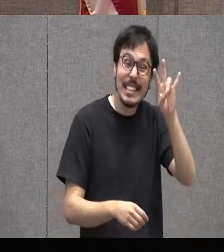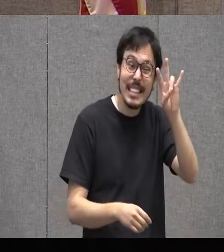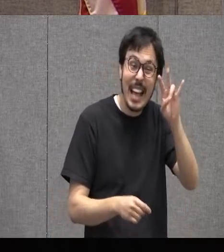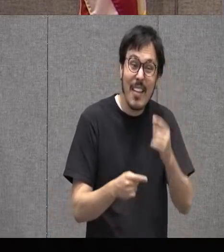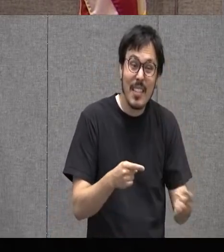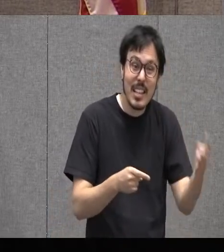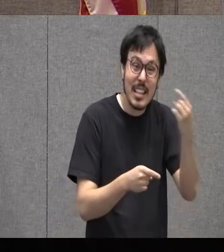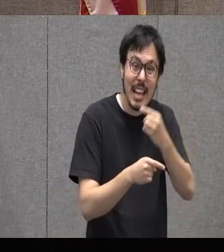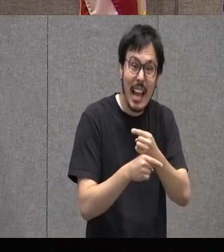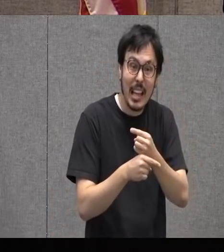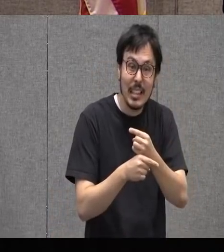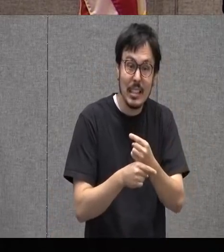I had no water.